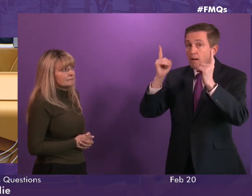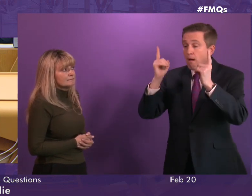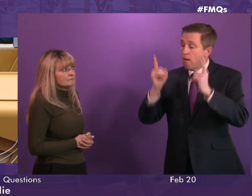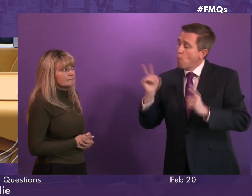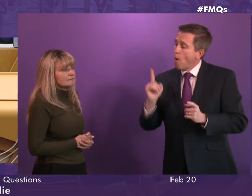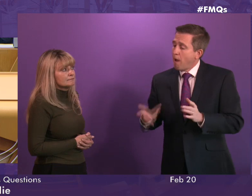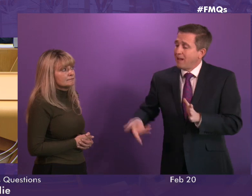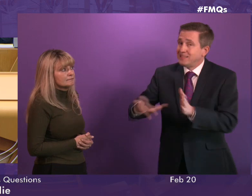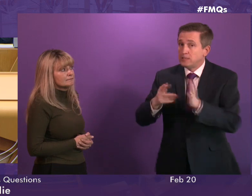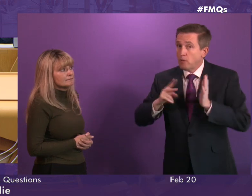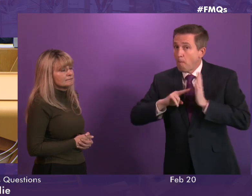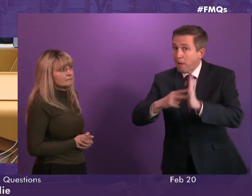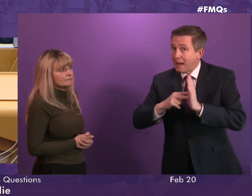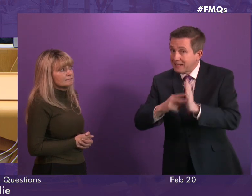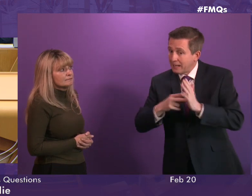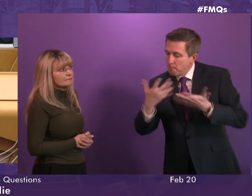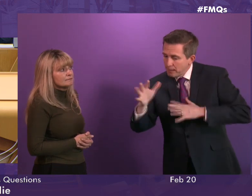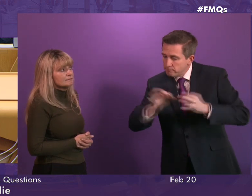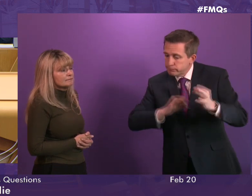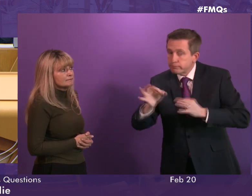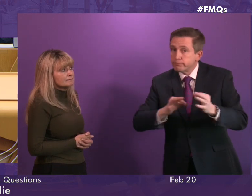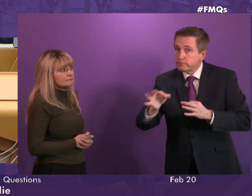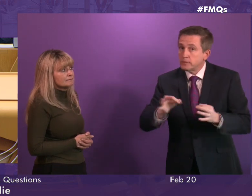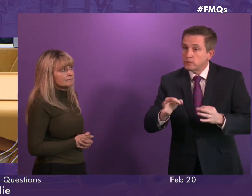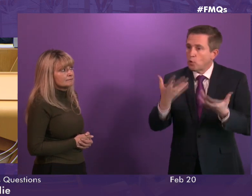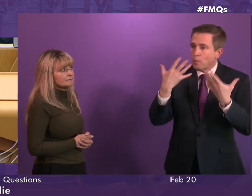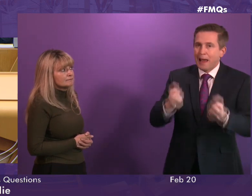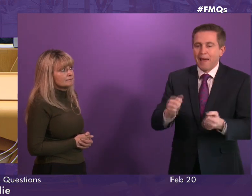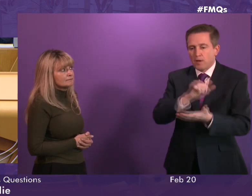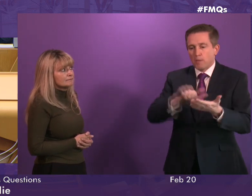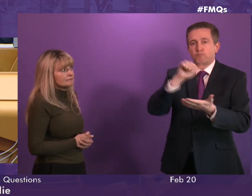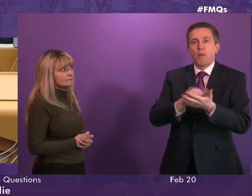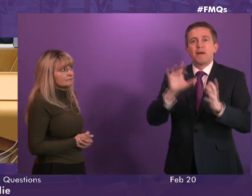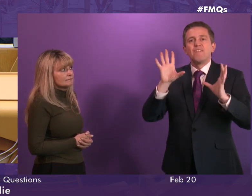has been undertaken to ensure that there are sufficient infection-control staff, additional